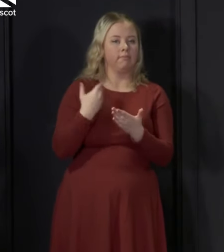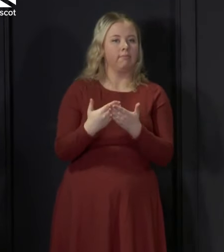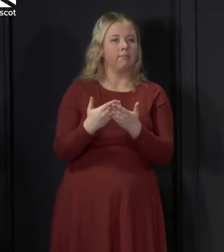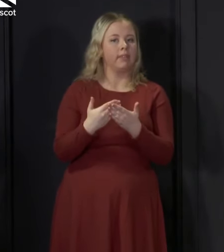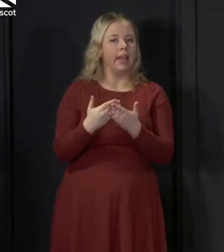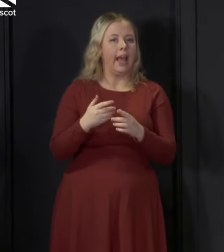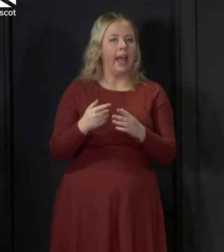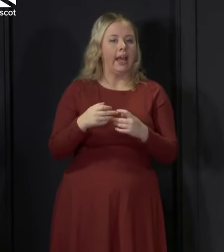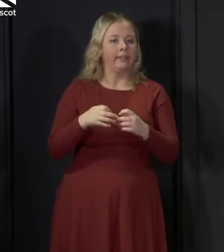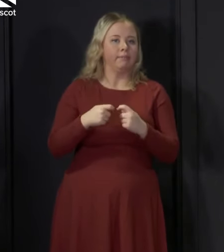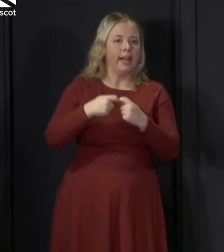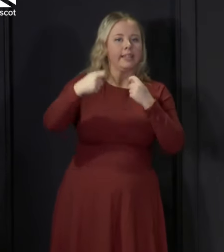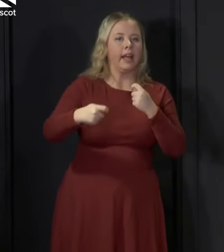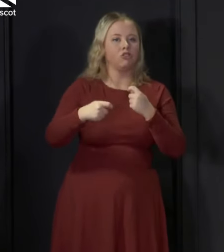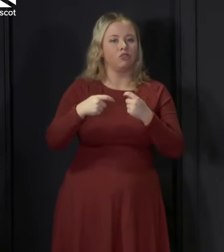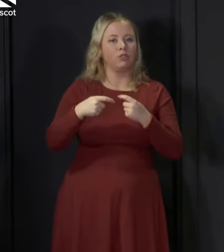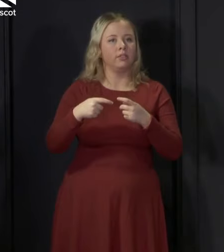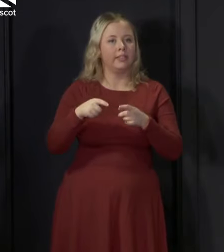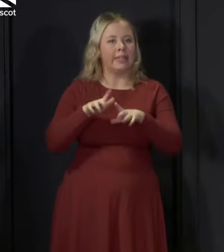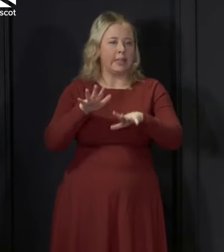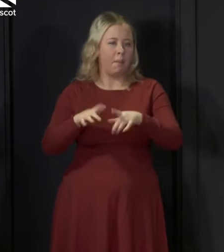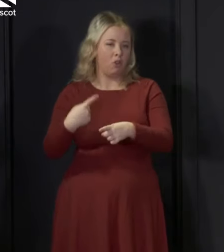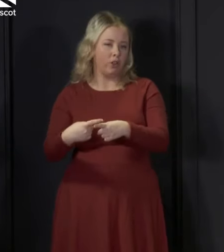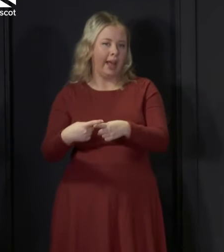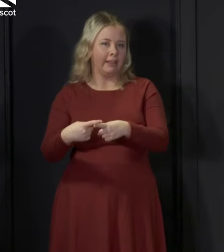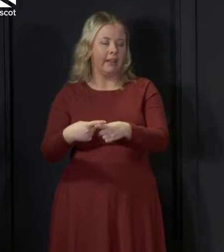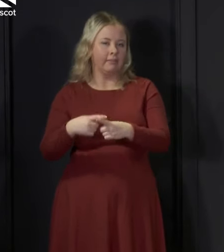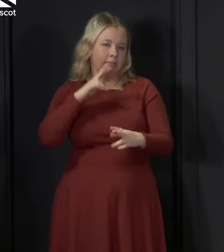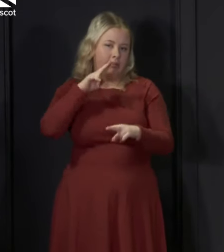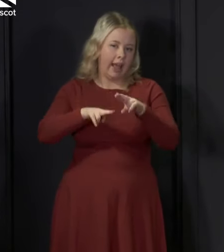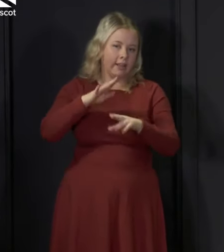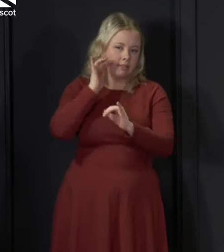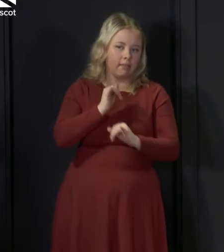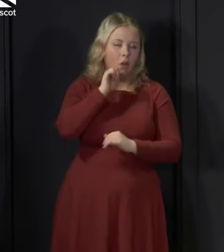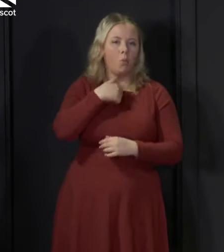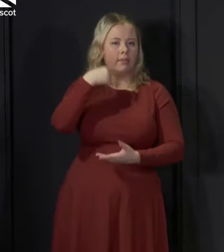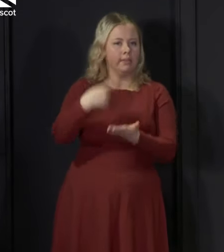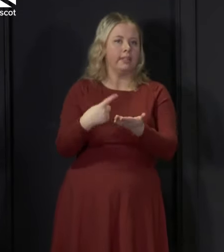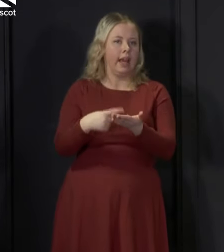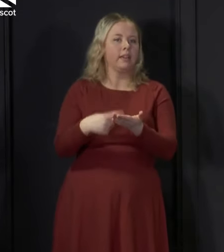testing eligibility in England. We will make decisions on that in very short order. We